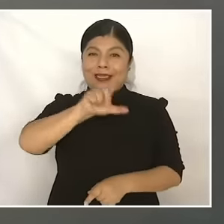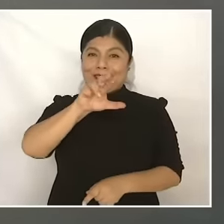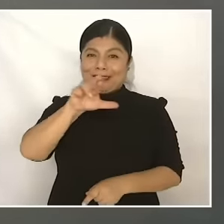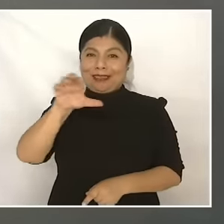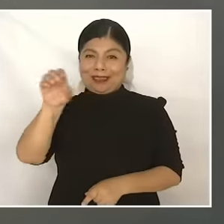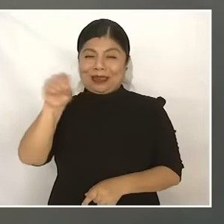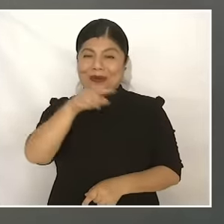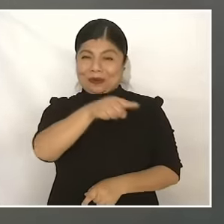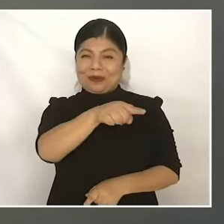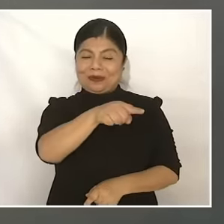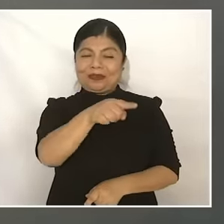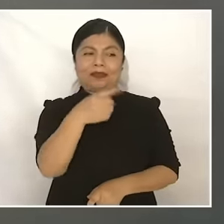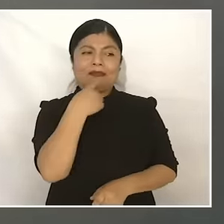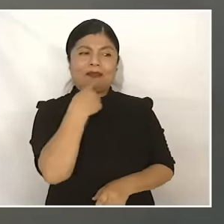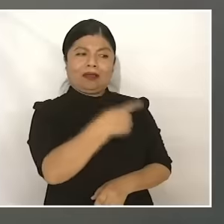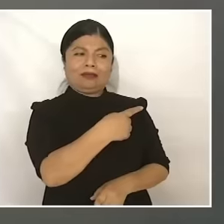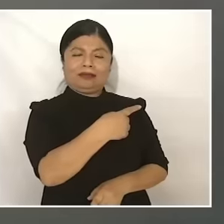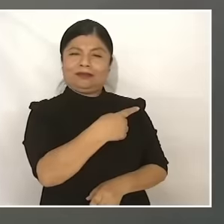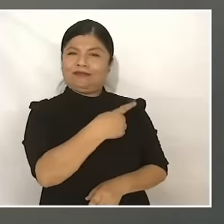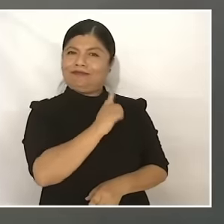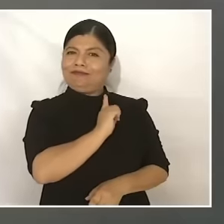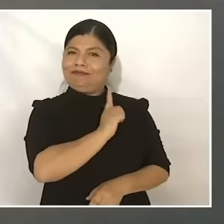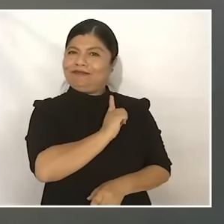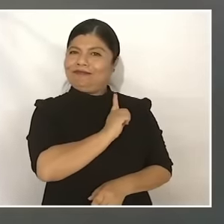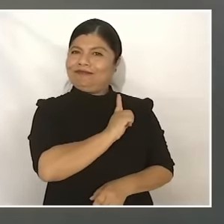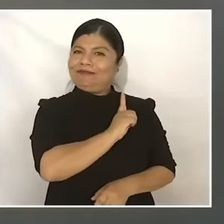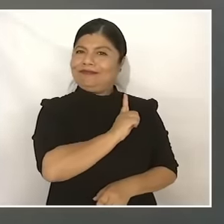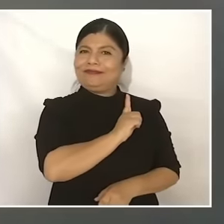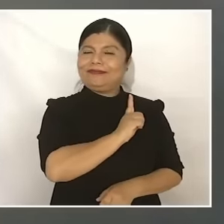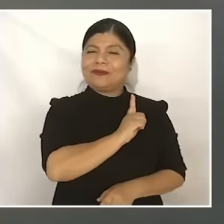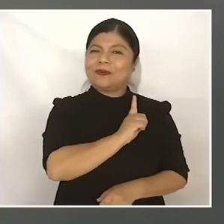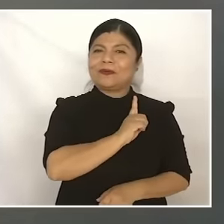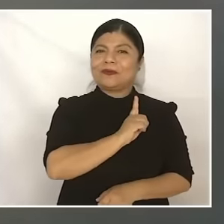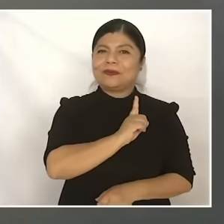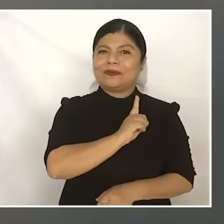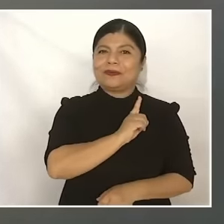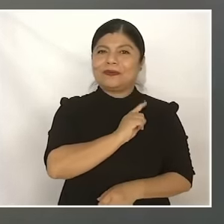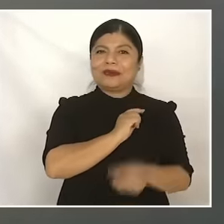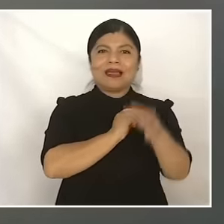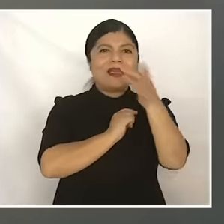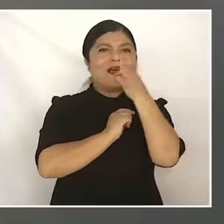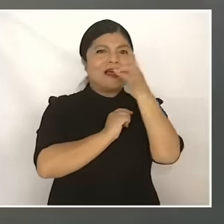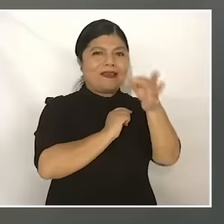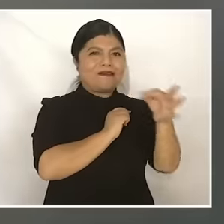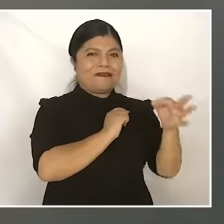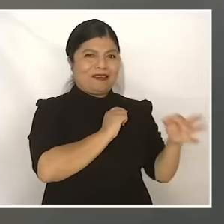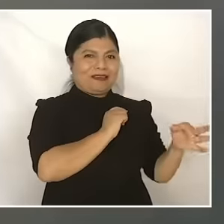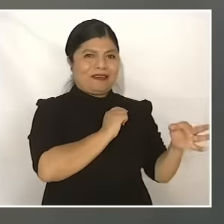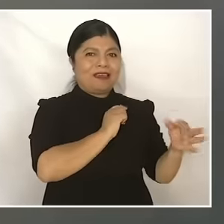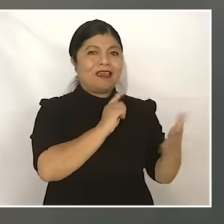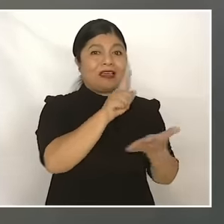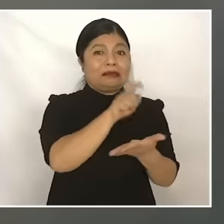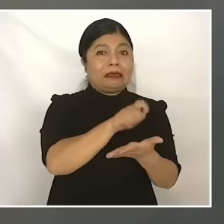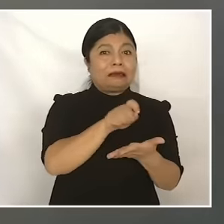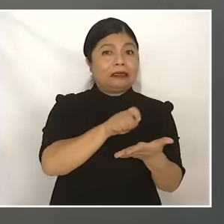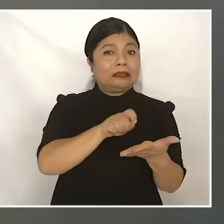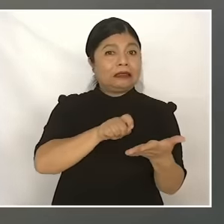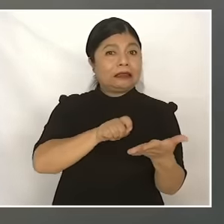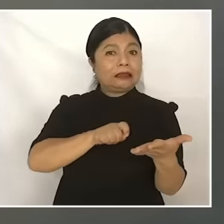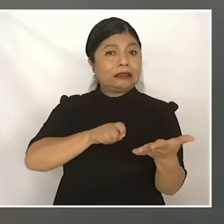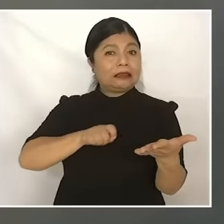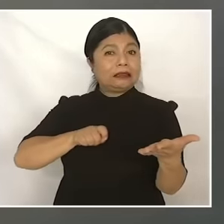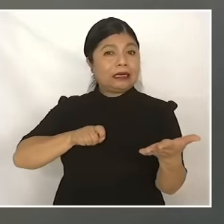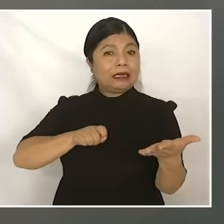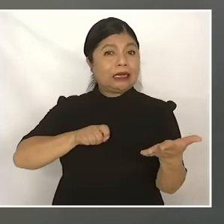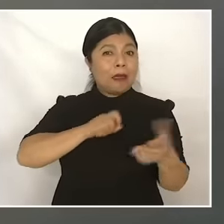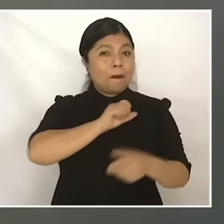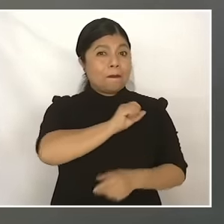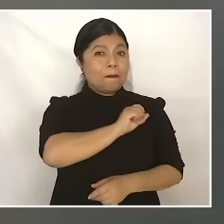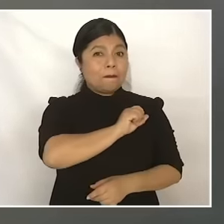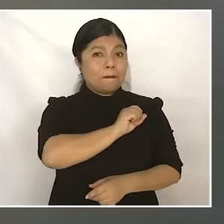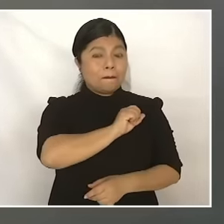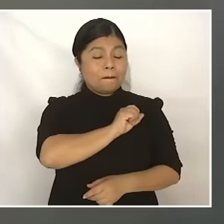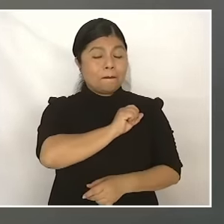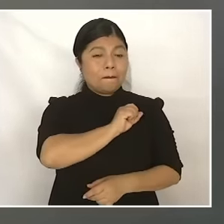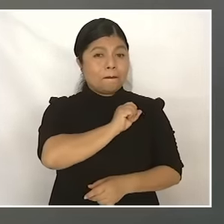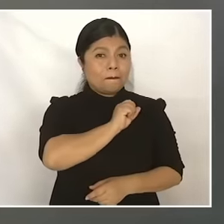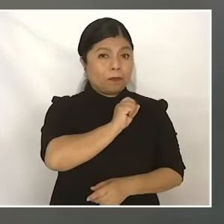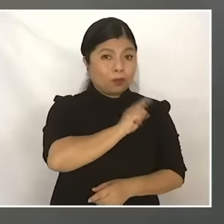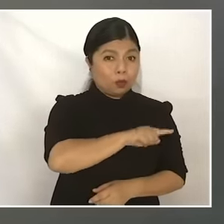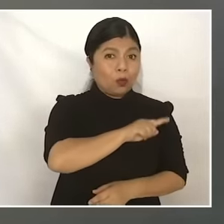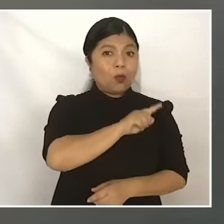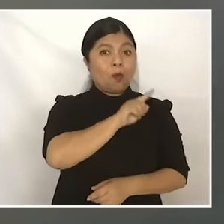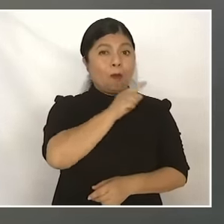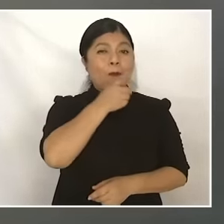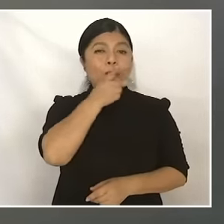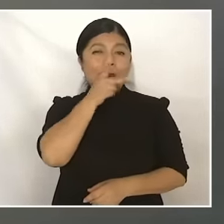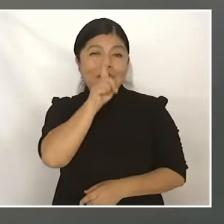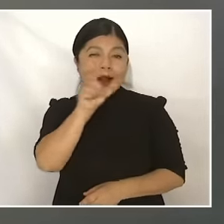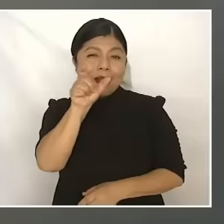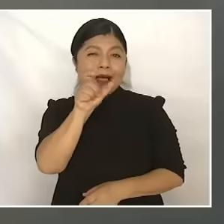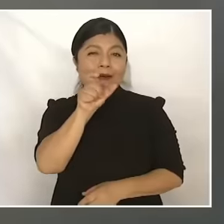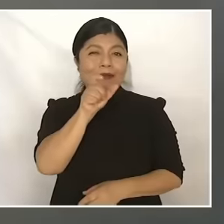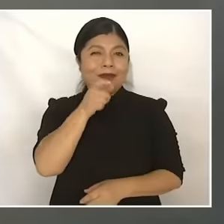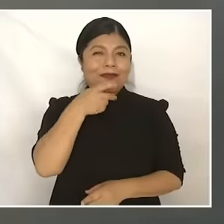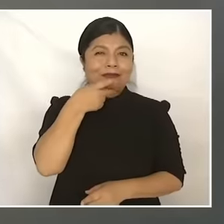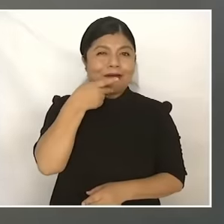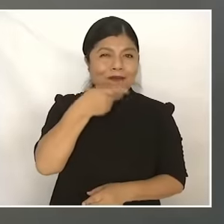I'm going to copy it literally as you are dictating it. Let it be Morelos, let there be courts